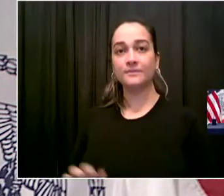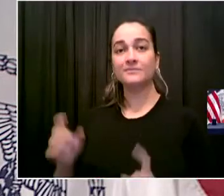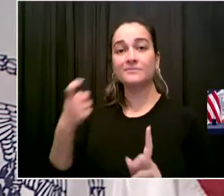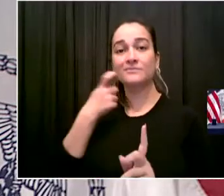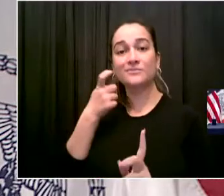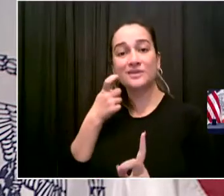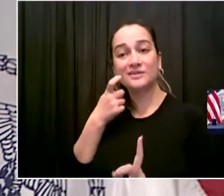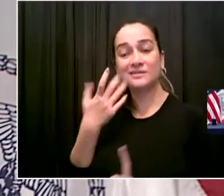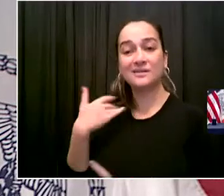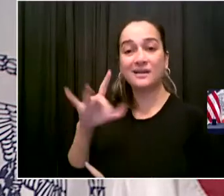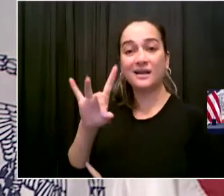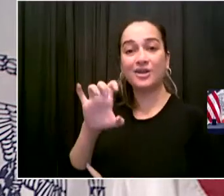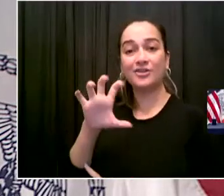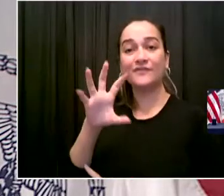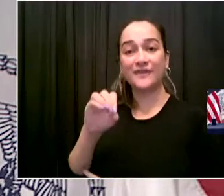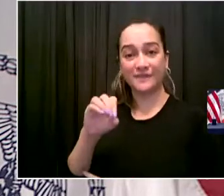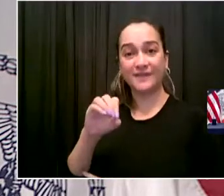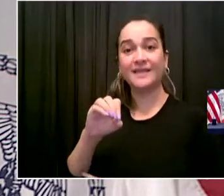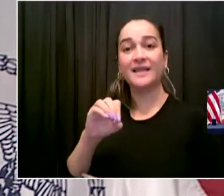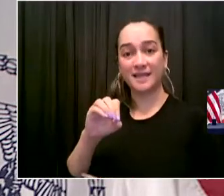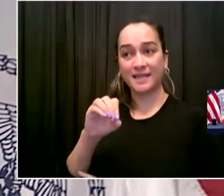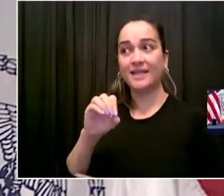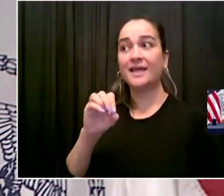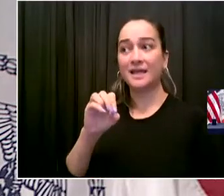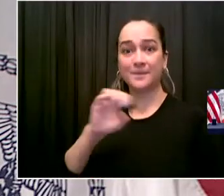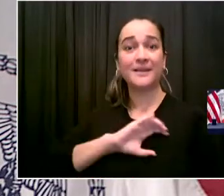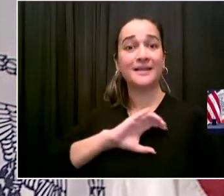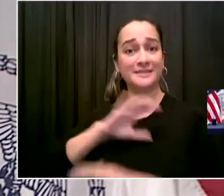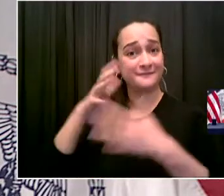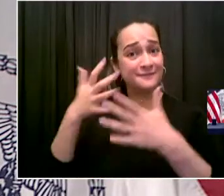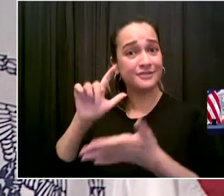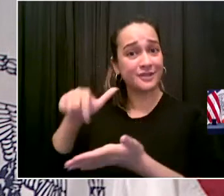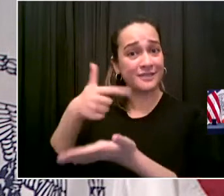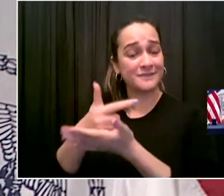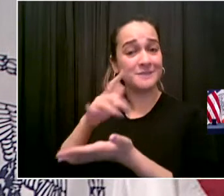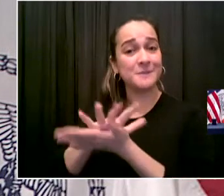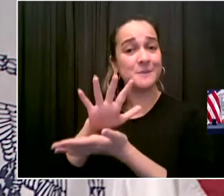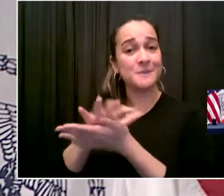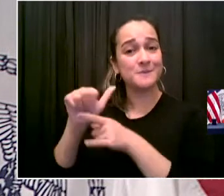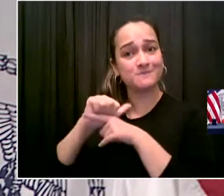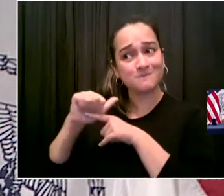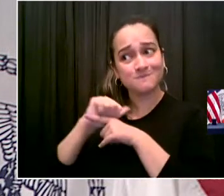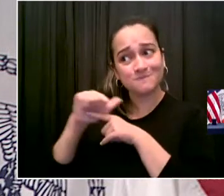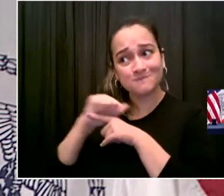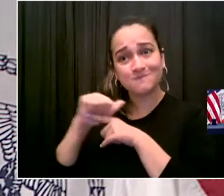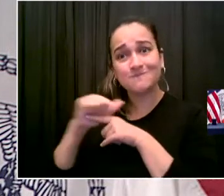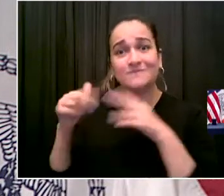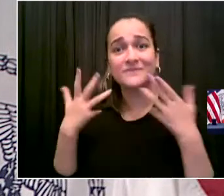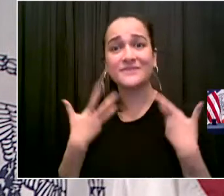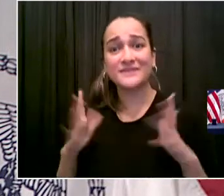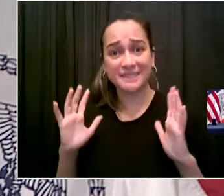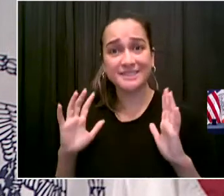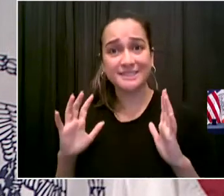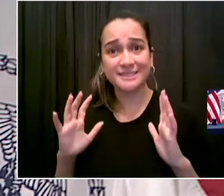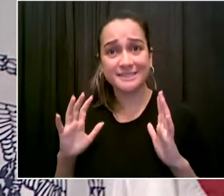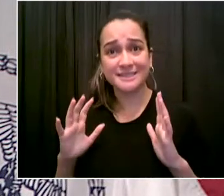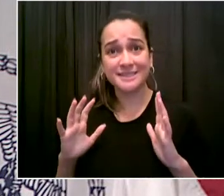ANOTHER 600 OR SO IN JUNE. THE INVESTMENTS AND CURE VIOLENCE ARE BUILDING UP